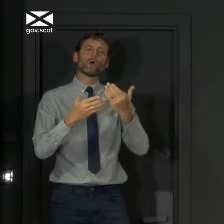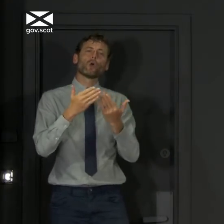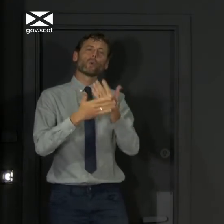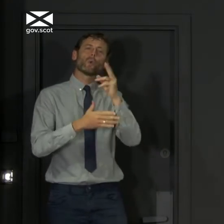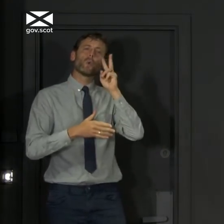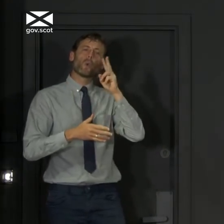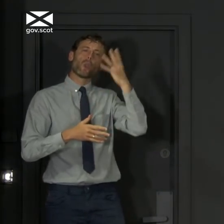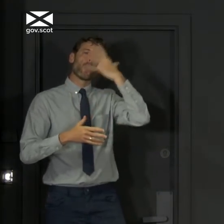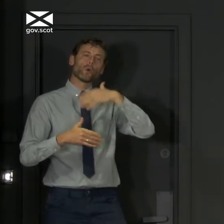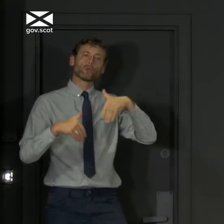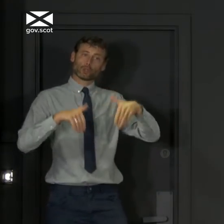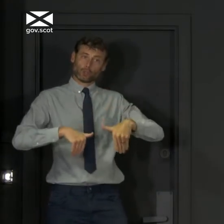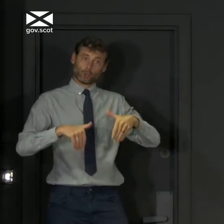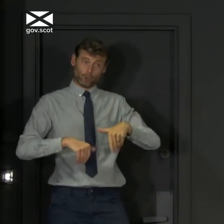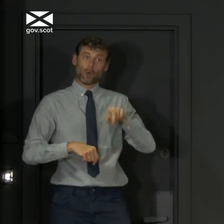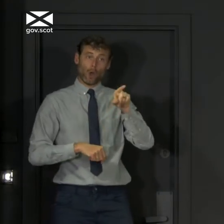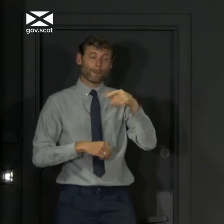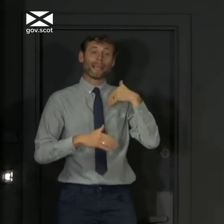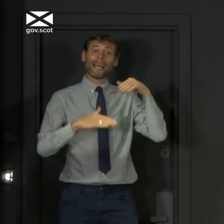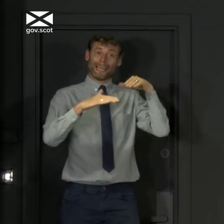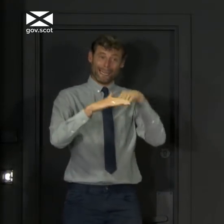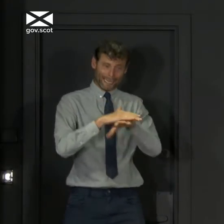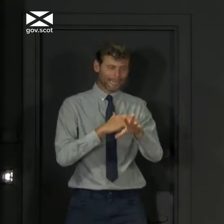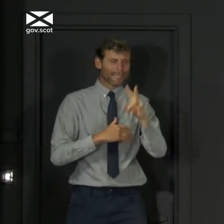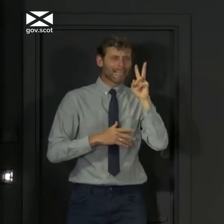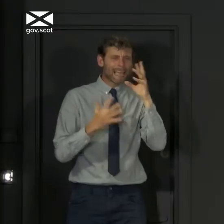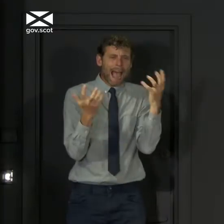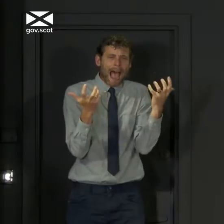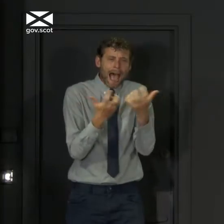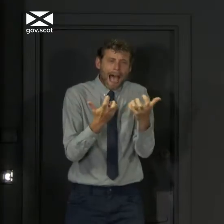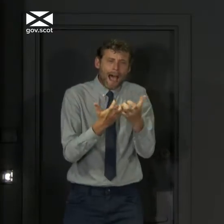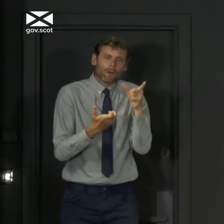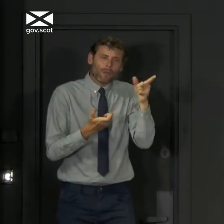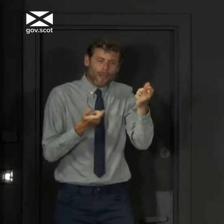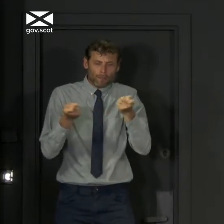Among other things, those measures include new limits on the number of customers that